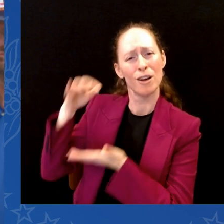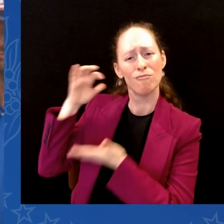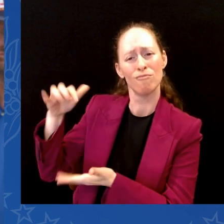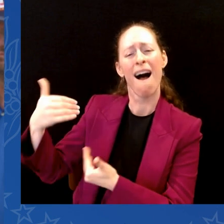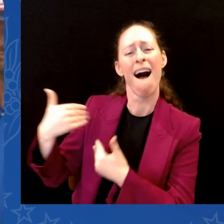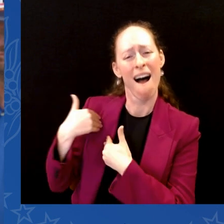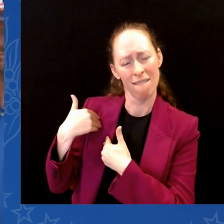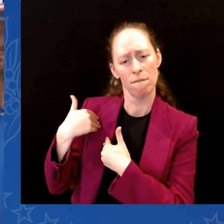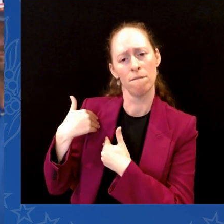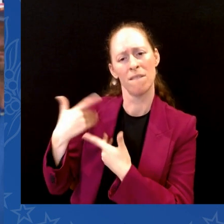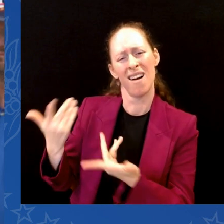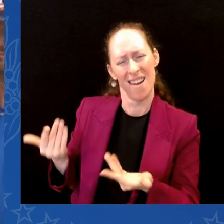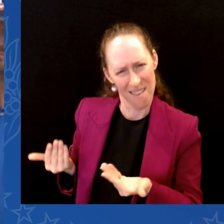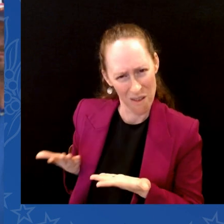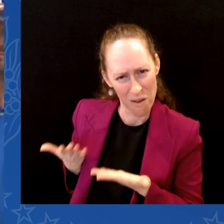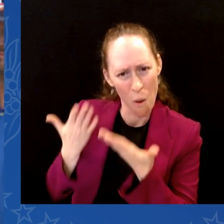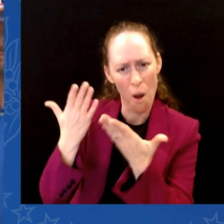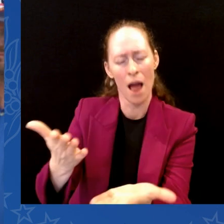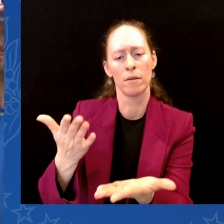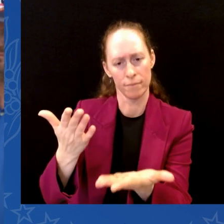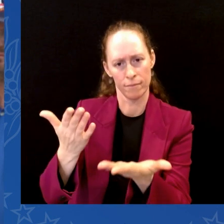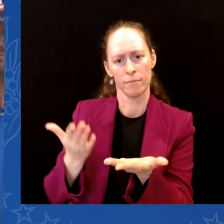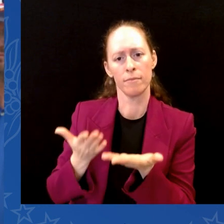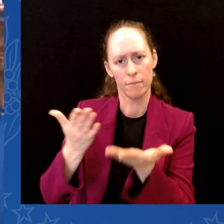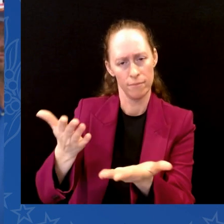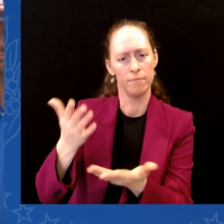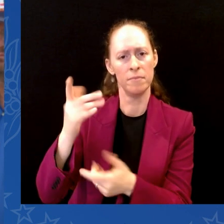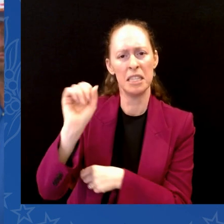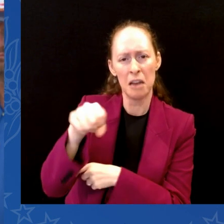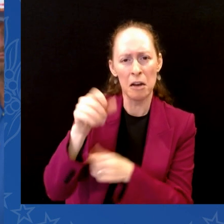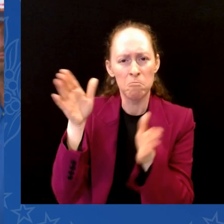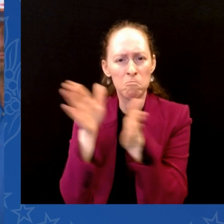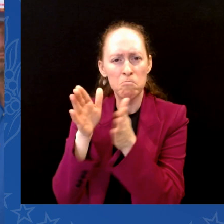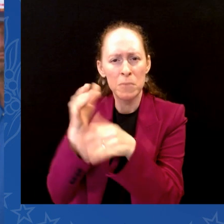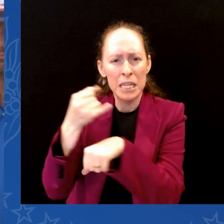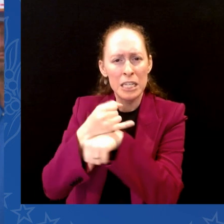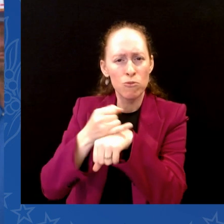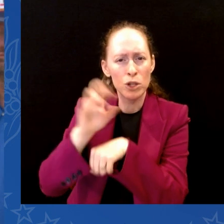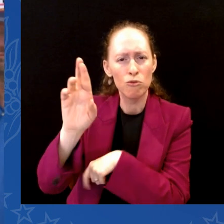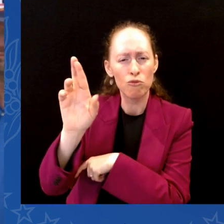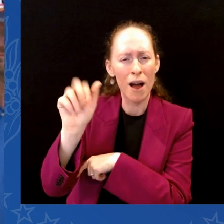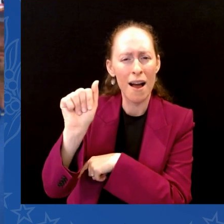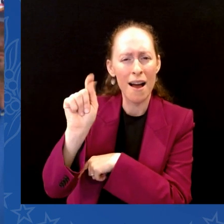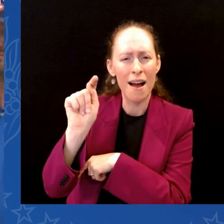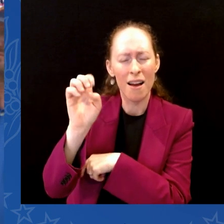And folks, look, yesterday the state asked me and we immediately agreed to activate our hotel program